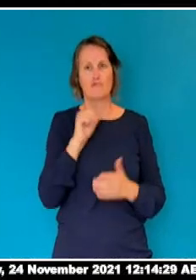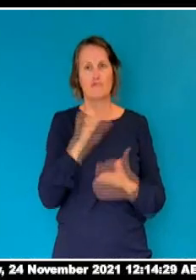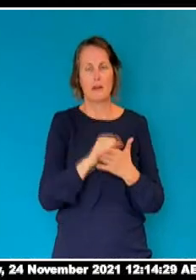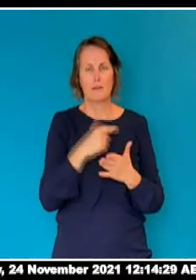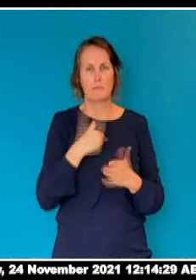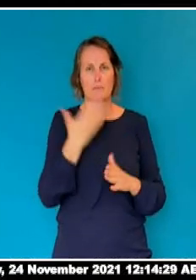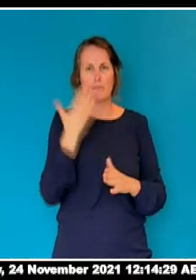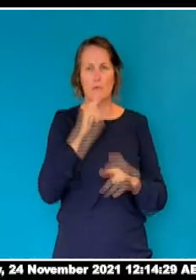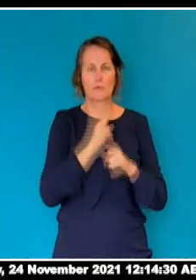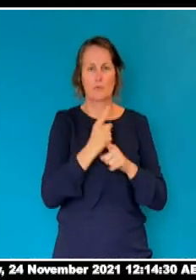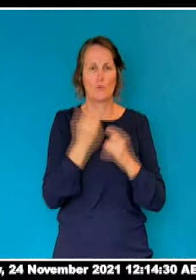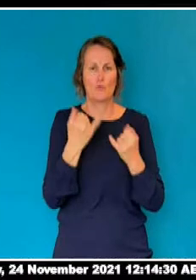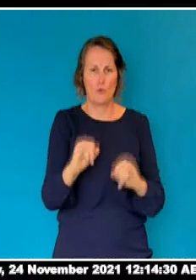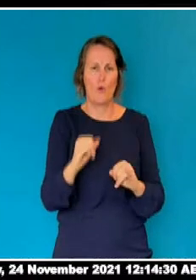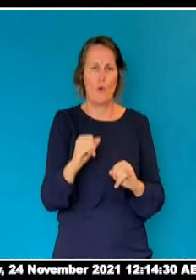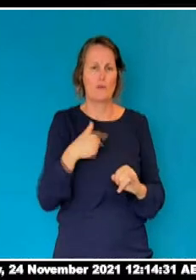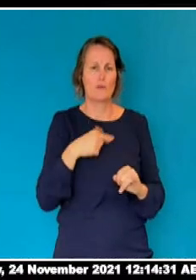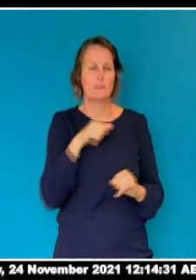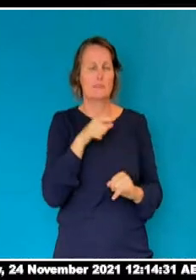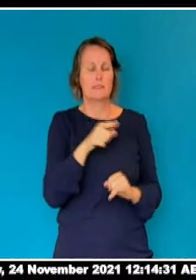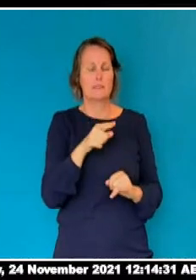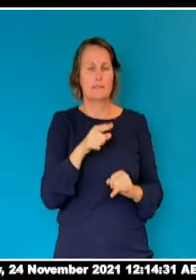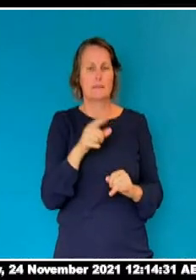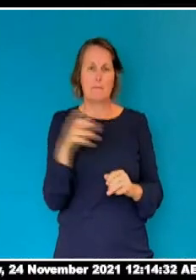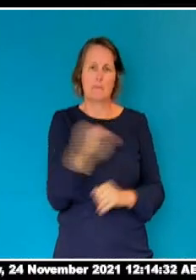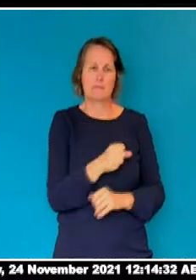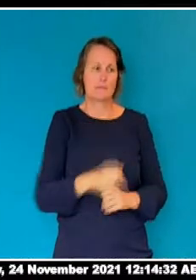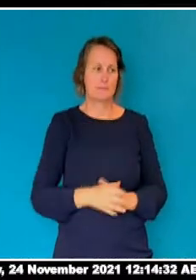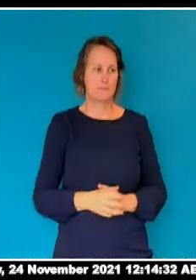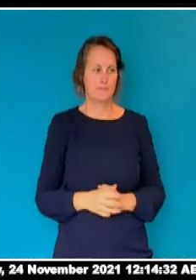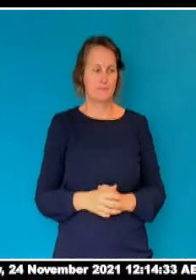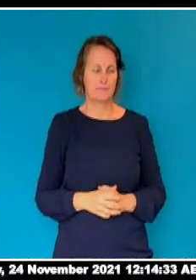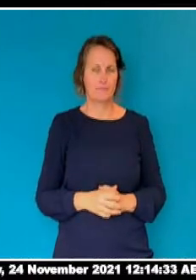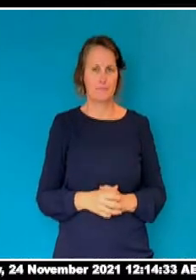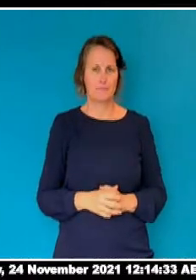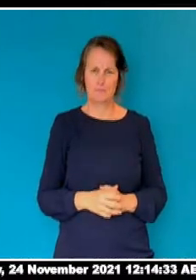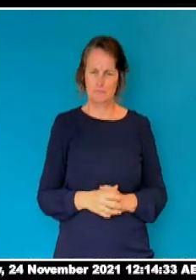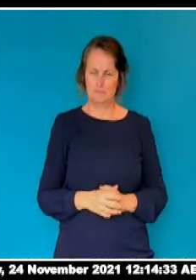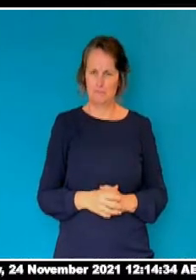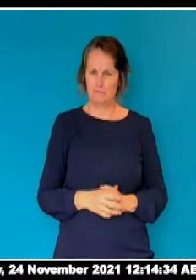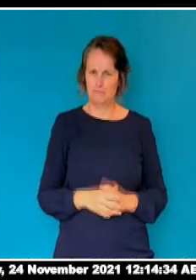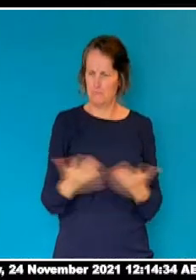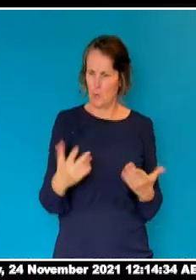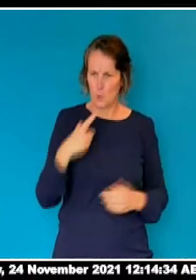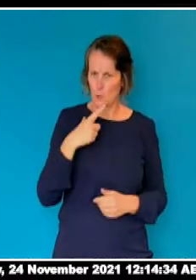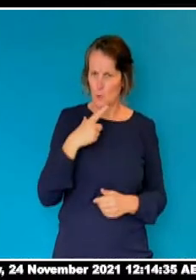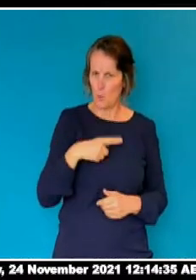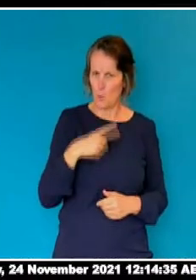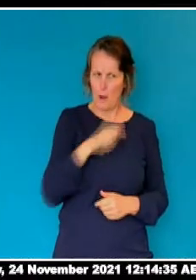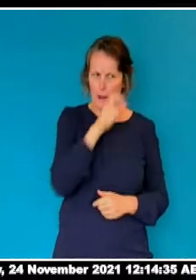Why is it mandatory for a candidate to answer this question?